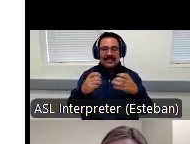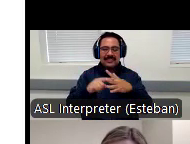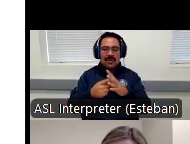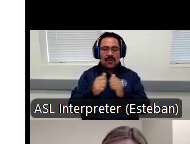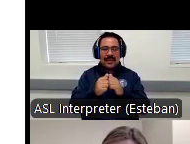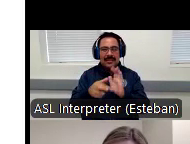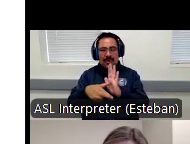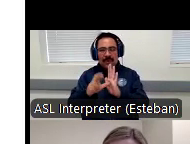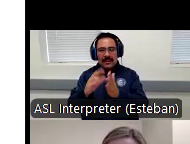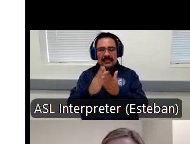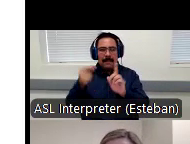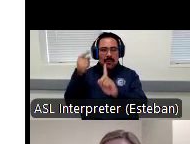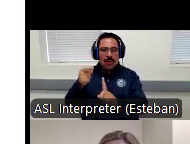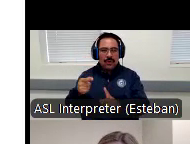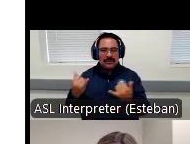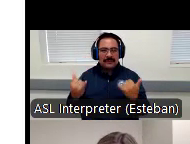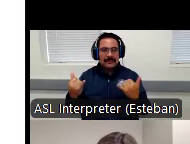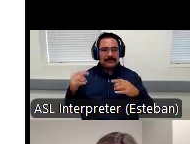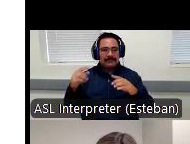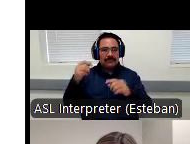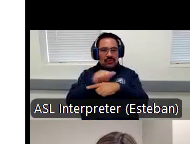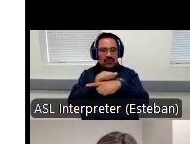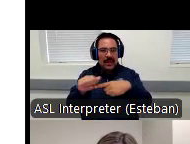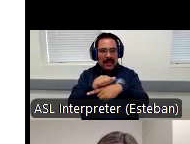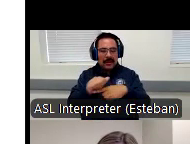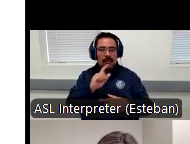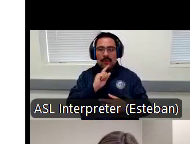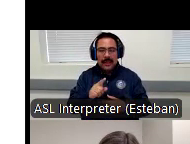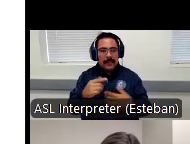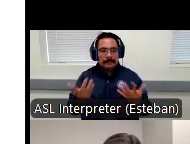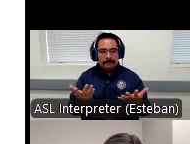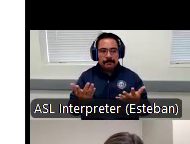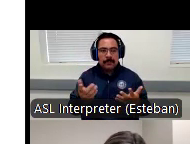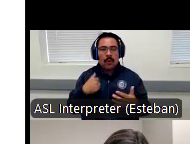over some of the goals of this training and that's really just to--we hope that